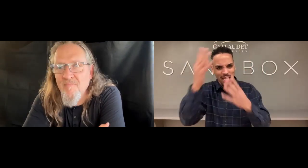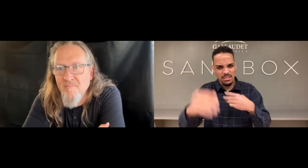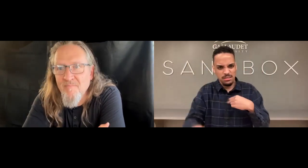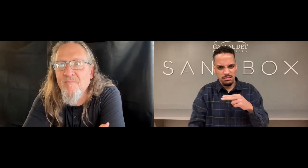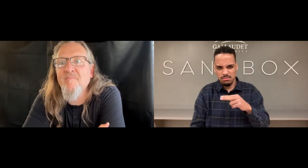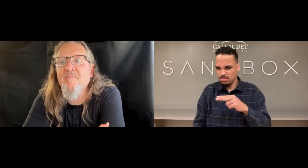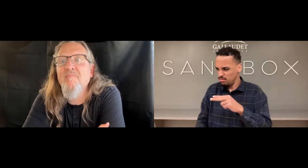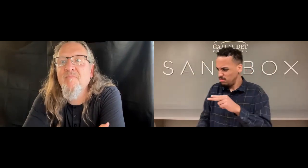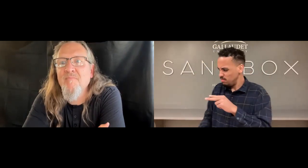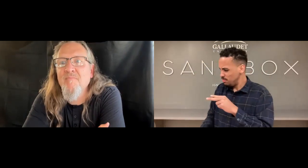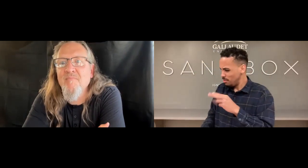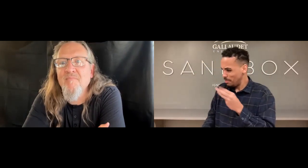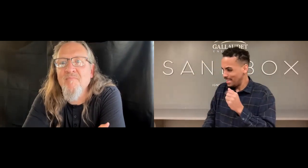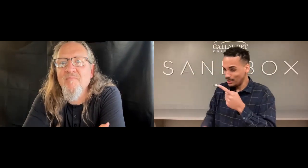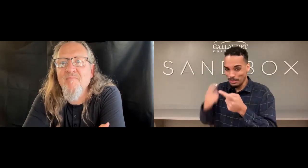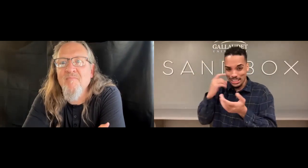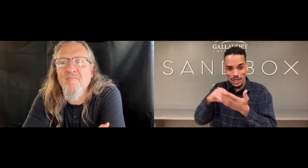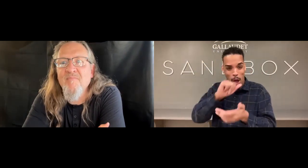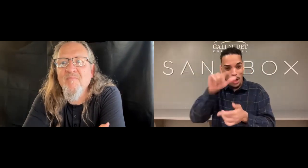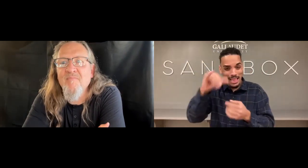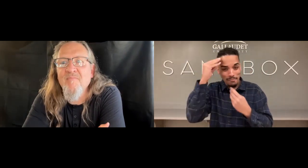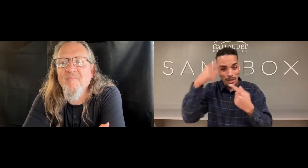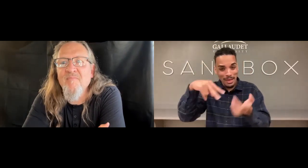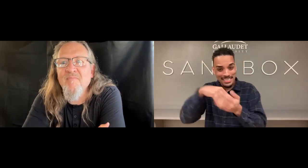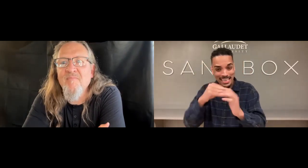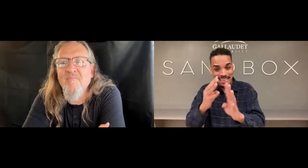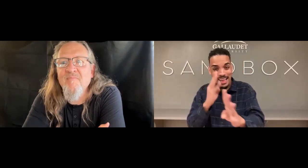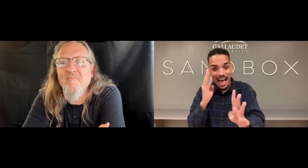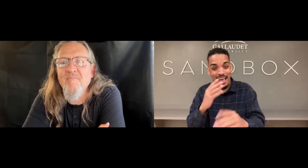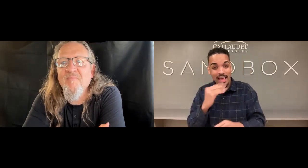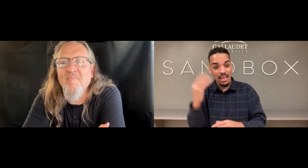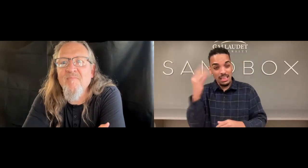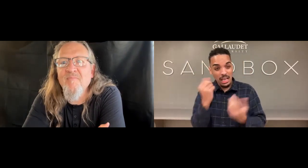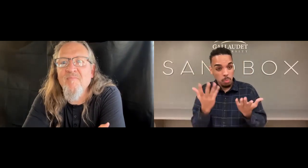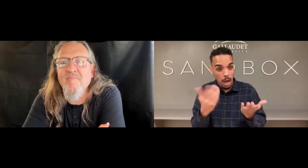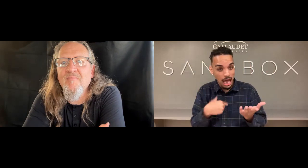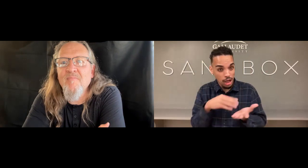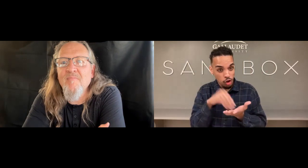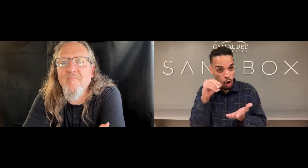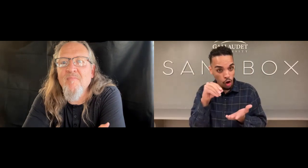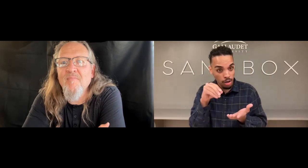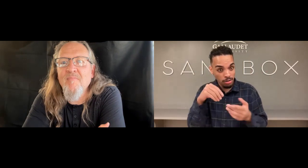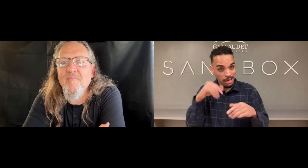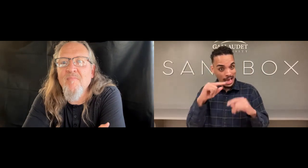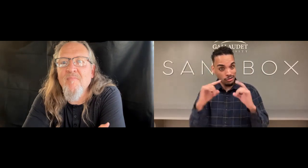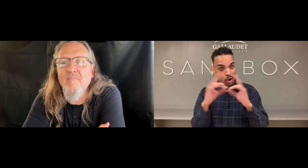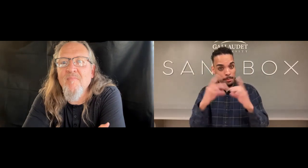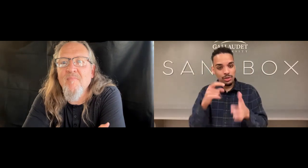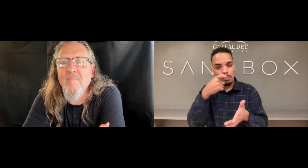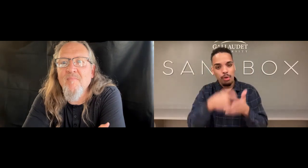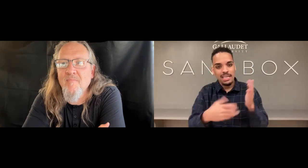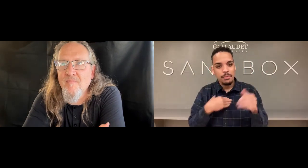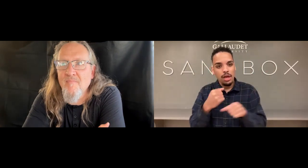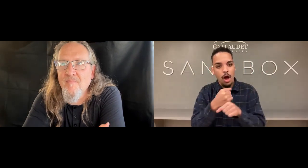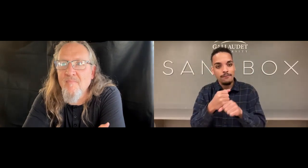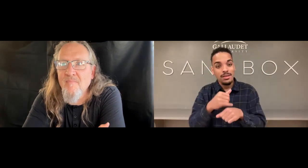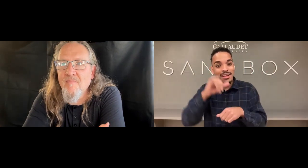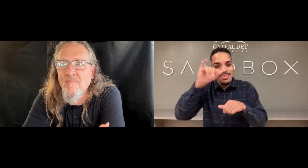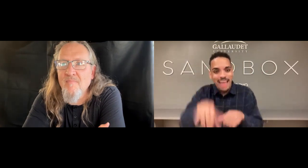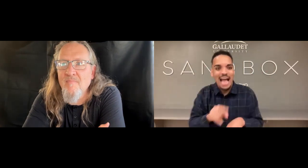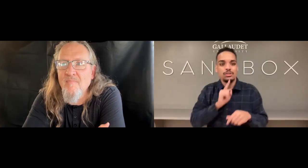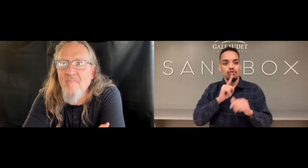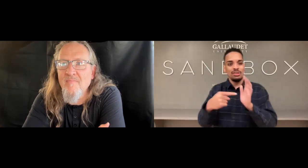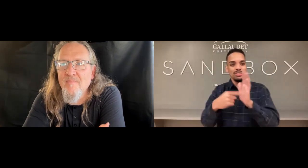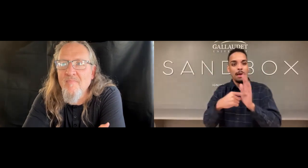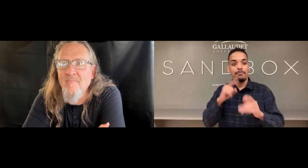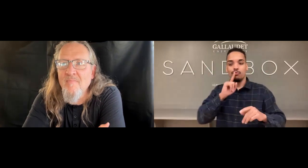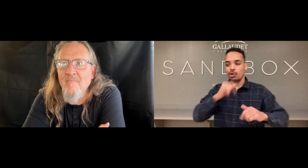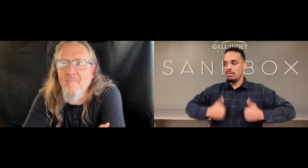She shared all of this information with me she just learned, while standing in line at Starbucks. And guess what I learned? I learned about the price of my coffee.